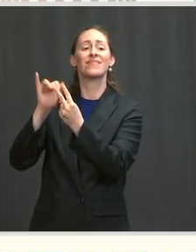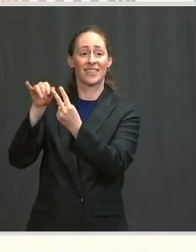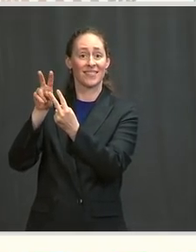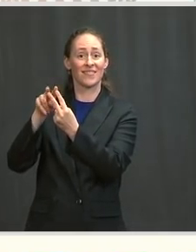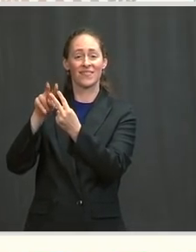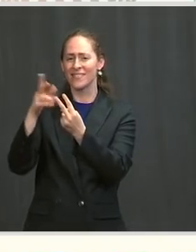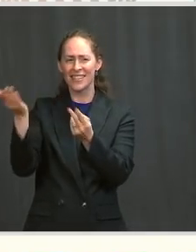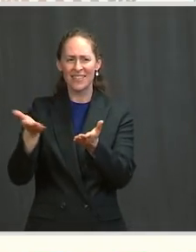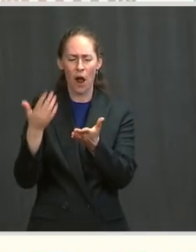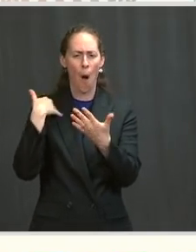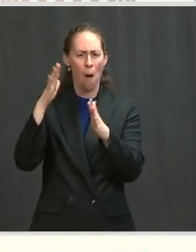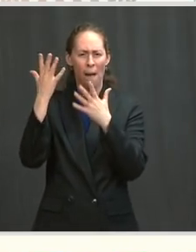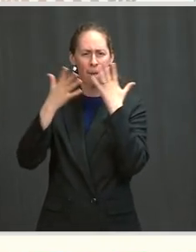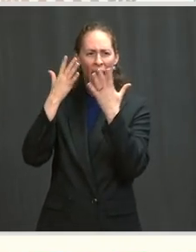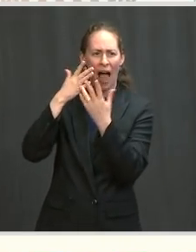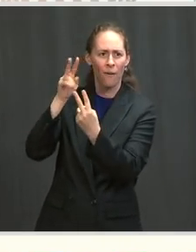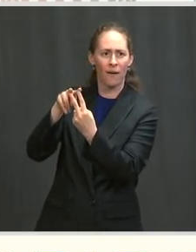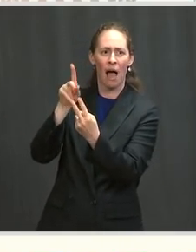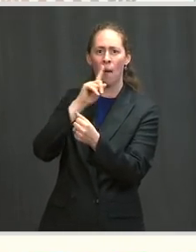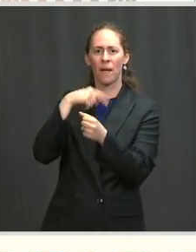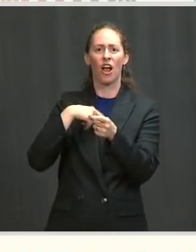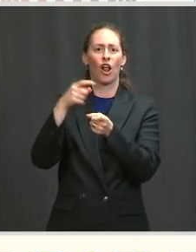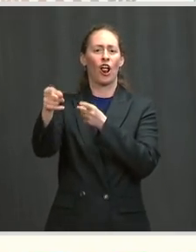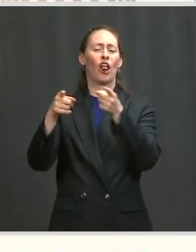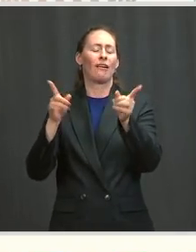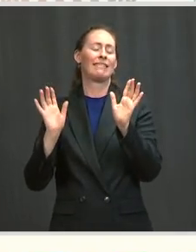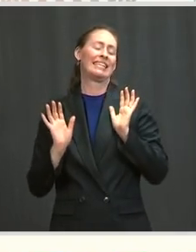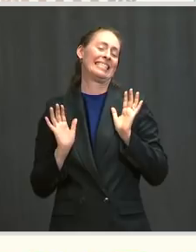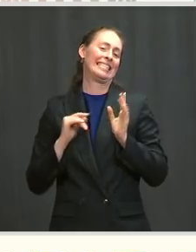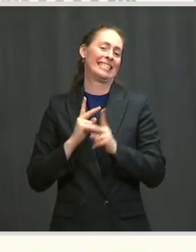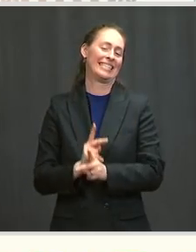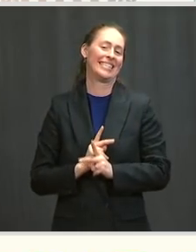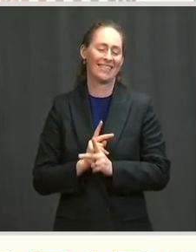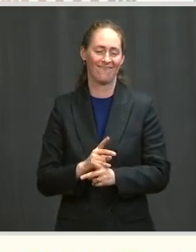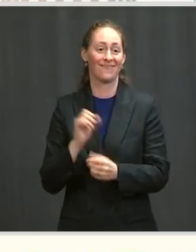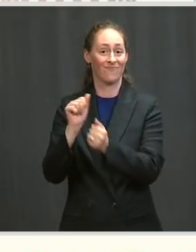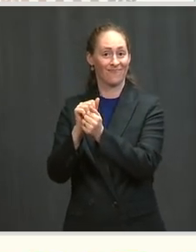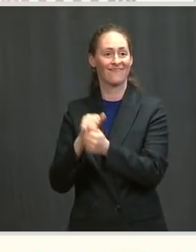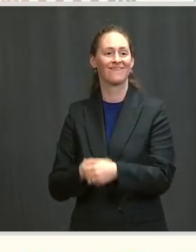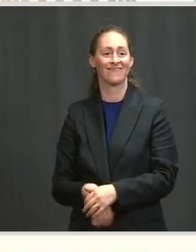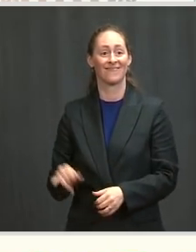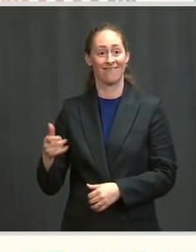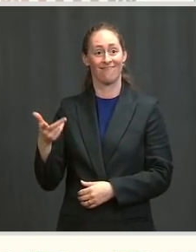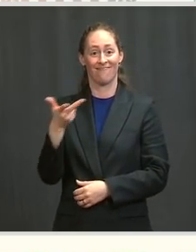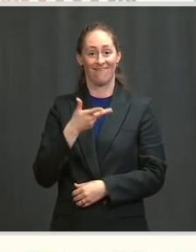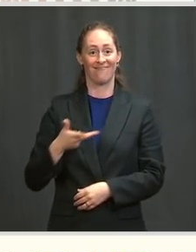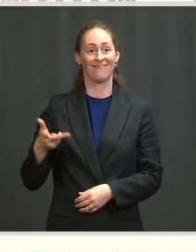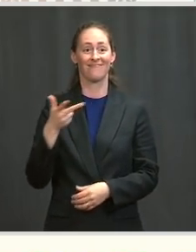he always gets mad when I do that -- brought me and Jill to visit the Stonewall Inn.